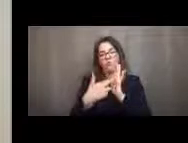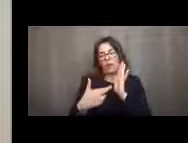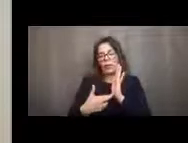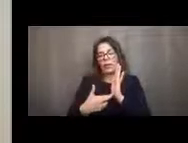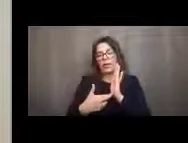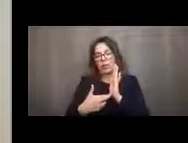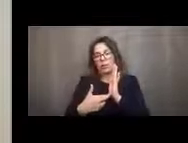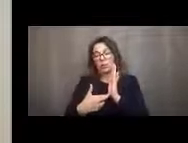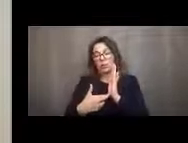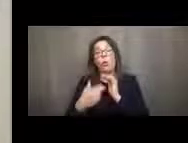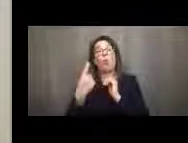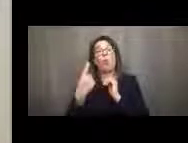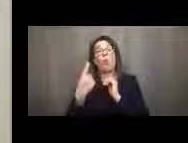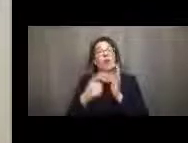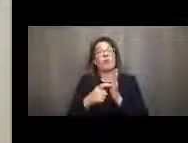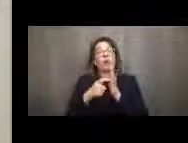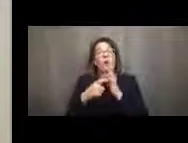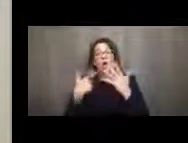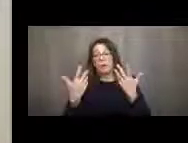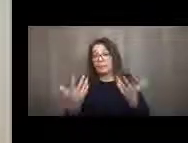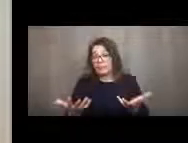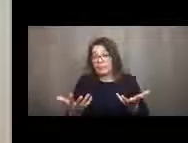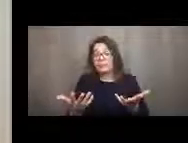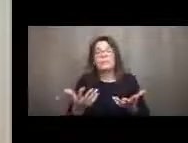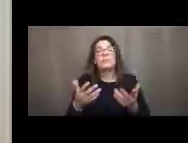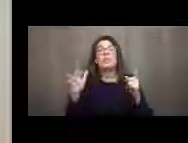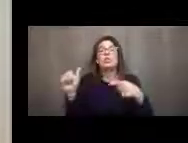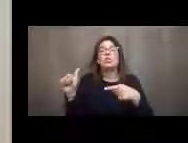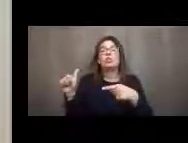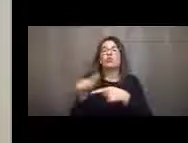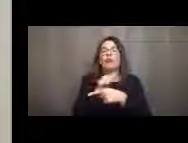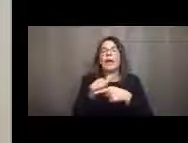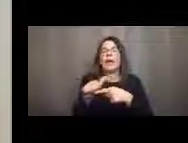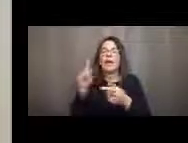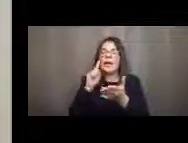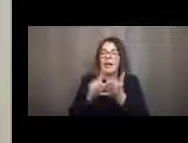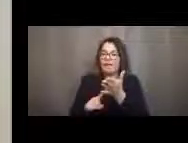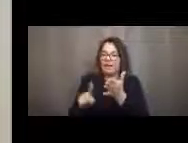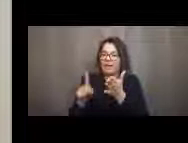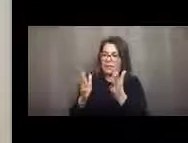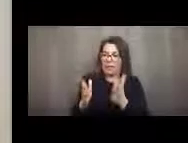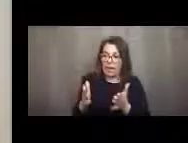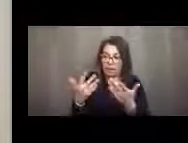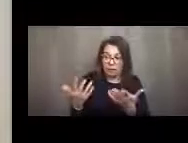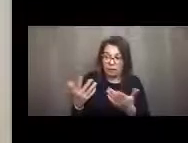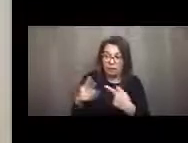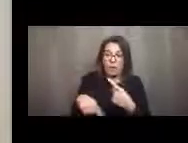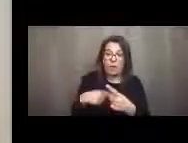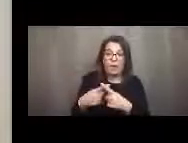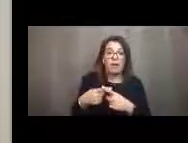One of the requirements is to train Investigators about the FCOI regulation